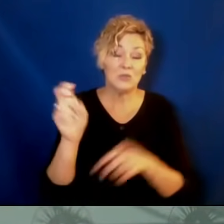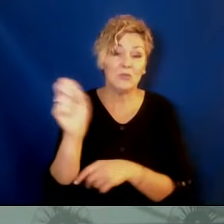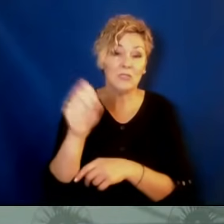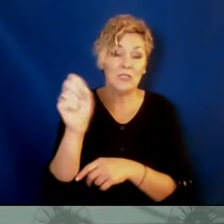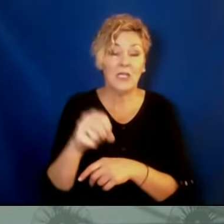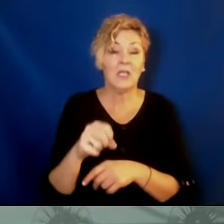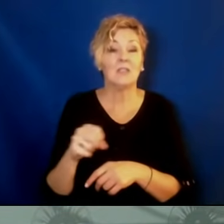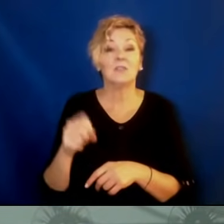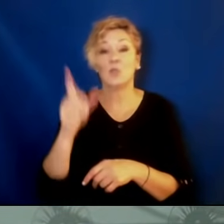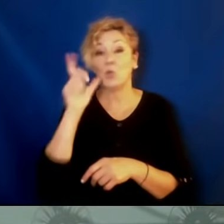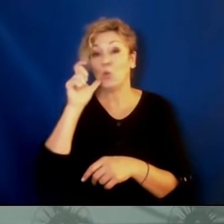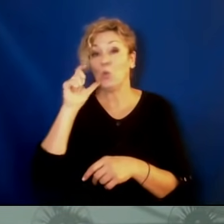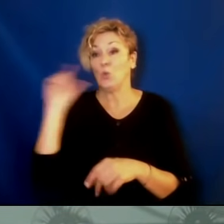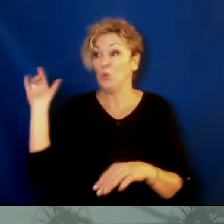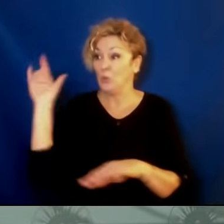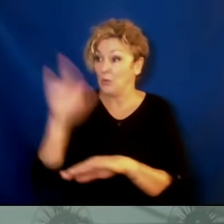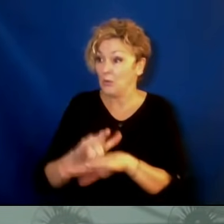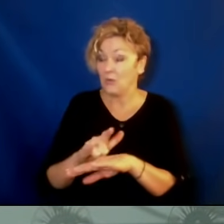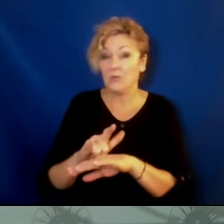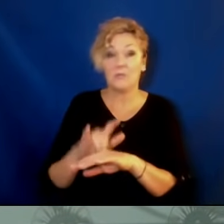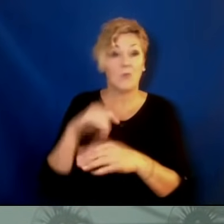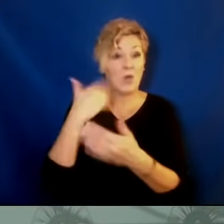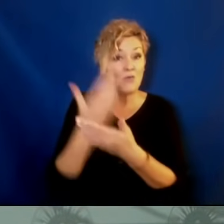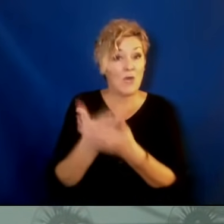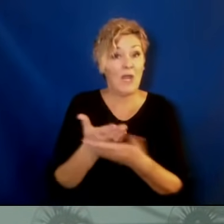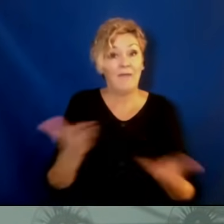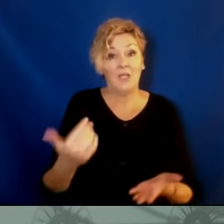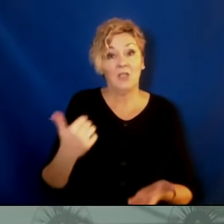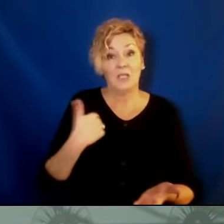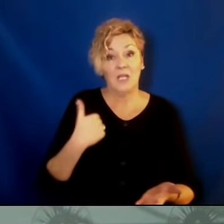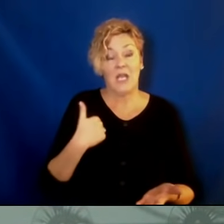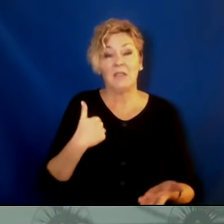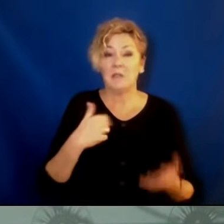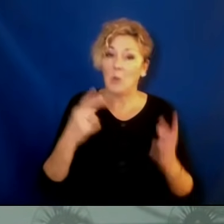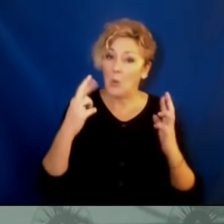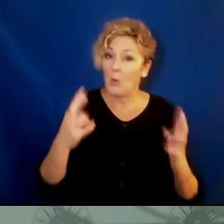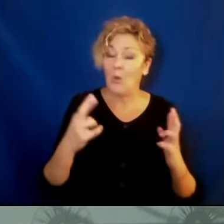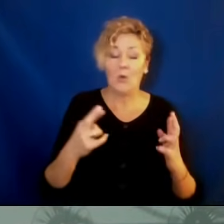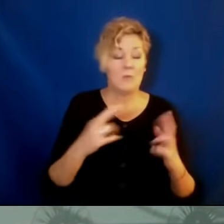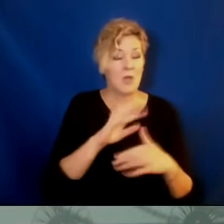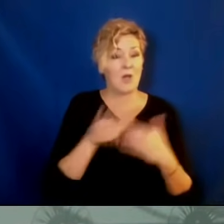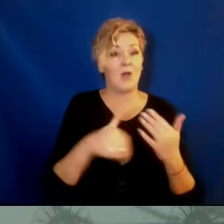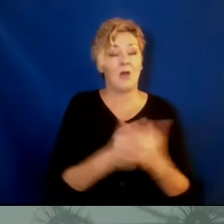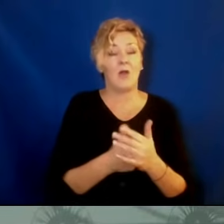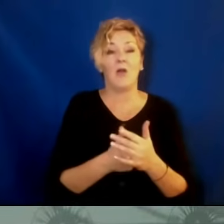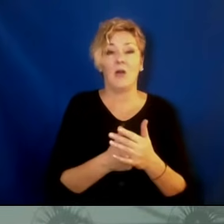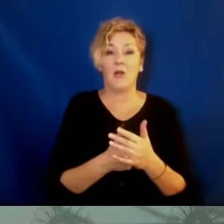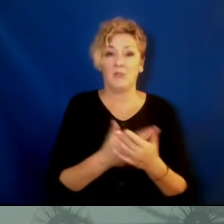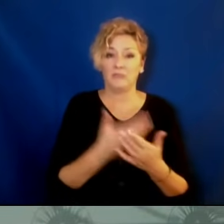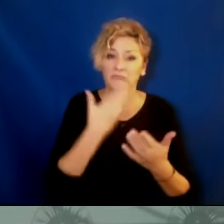detailed analysis of this evidence by some of the most qualified people in the world and